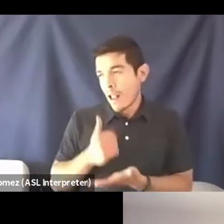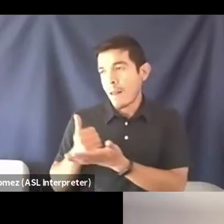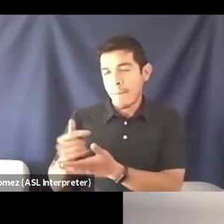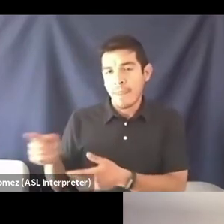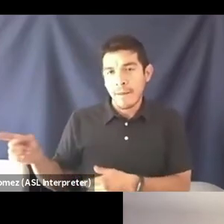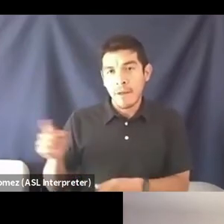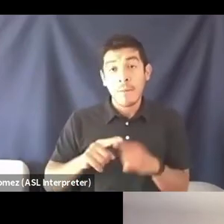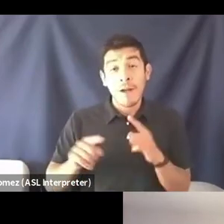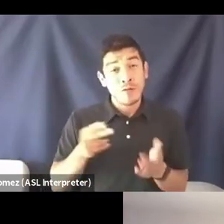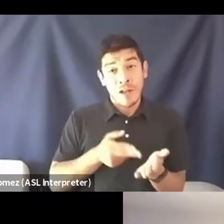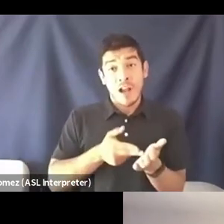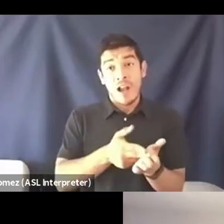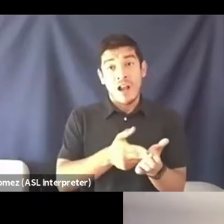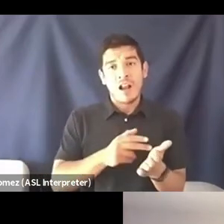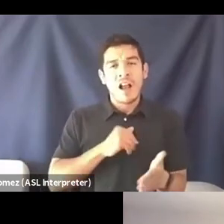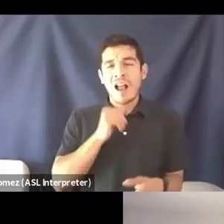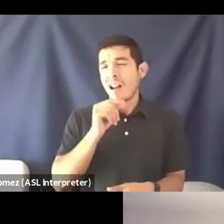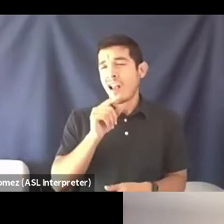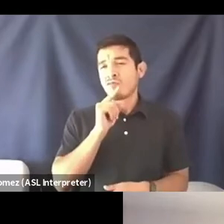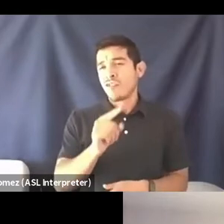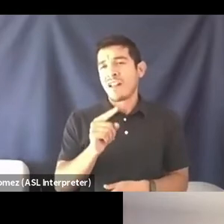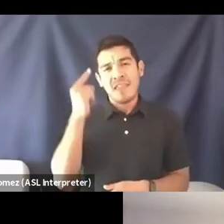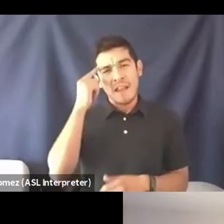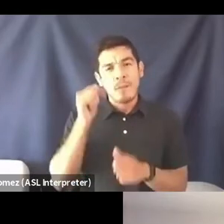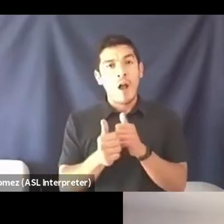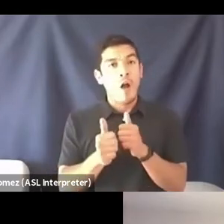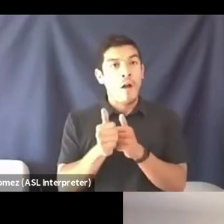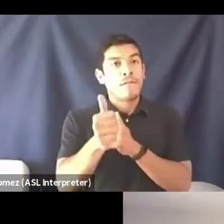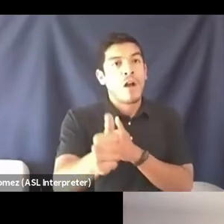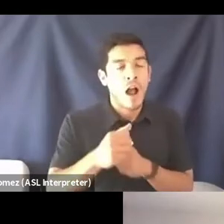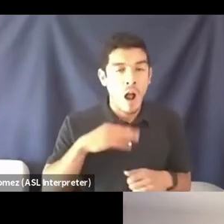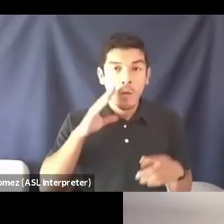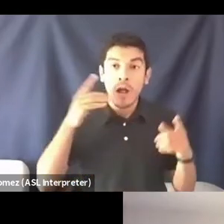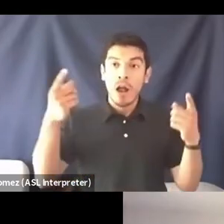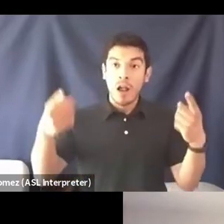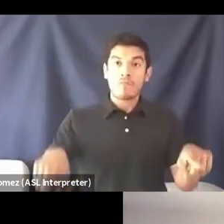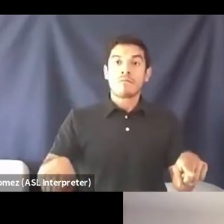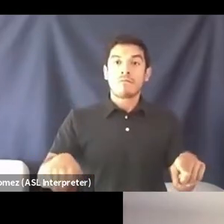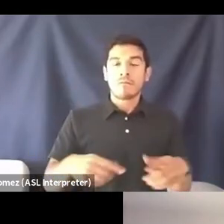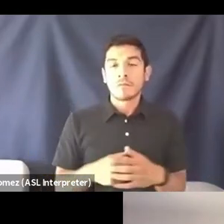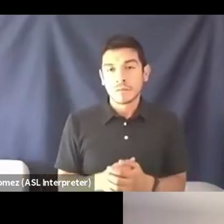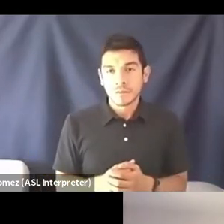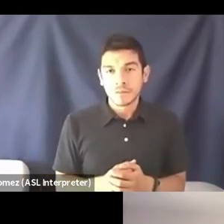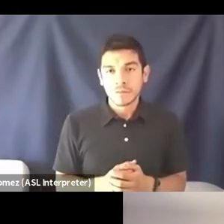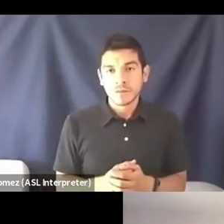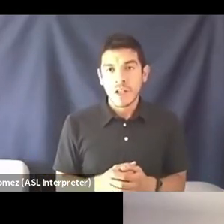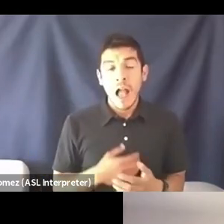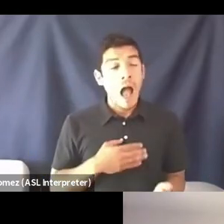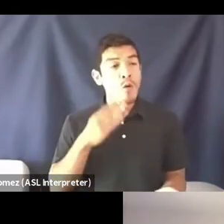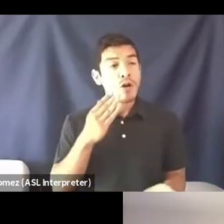I didn't really think about how far I would go. Like when I would stop filming or whatever.